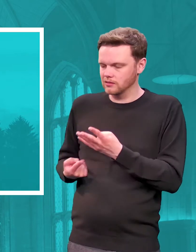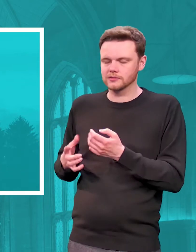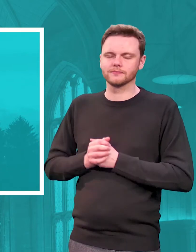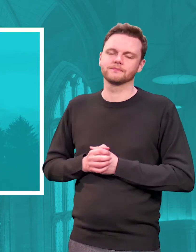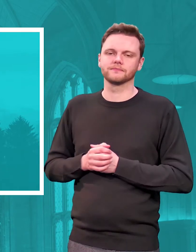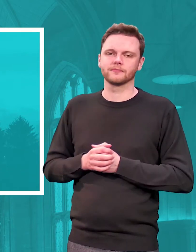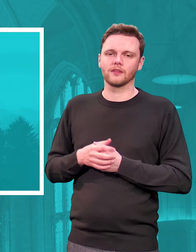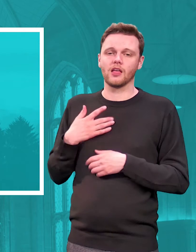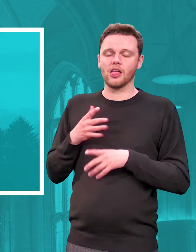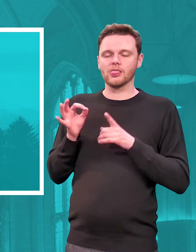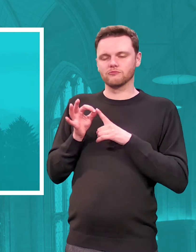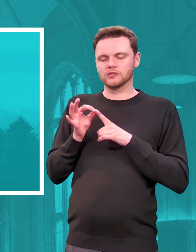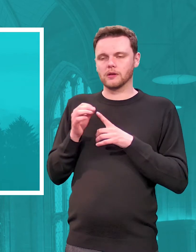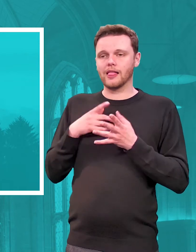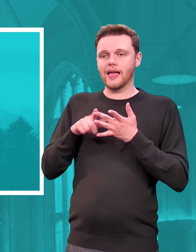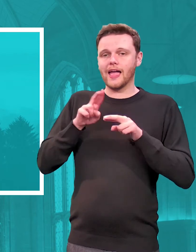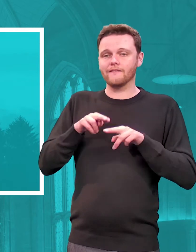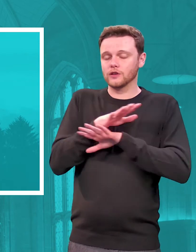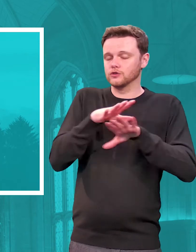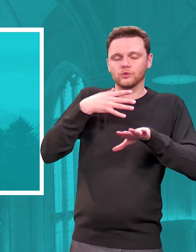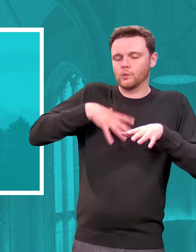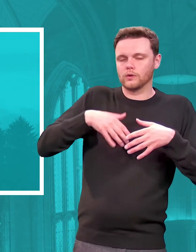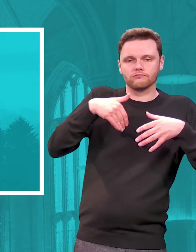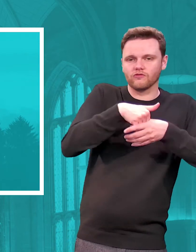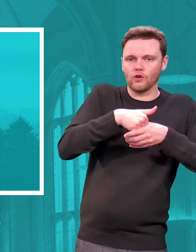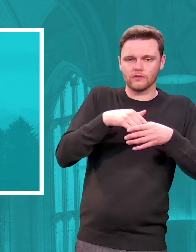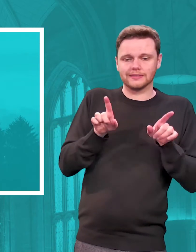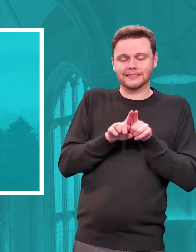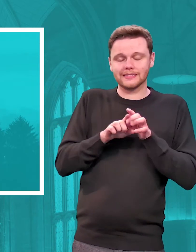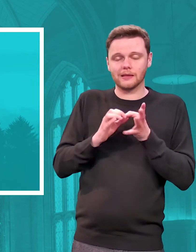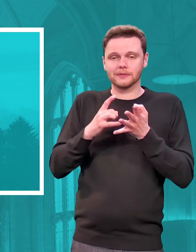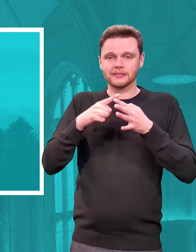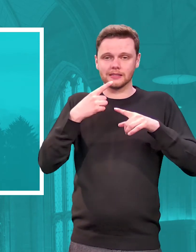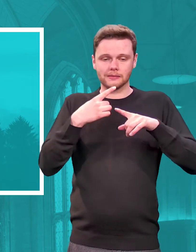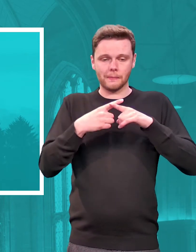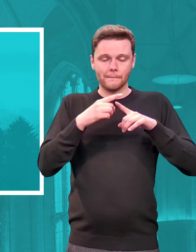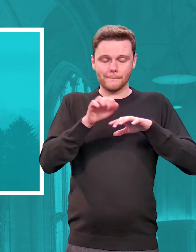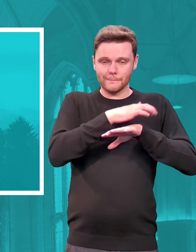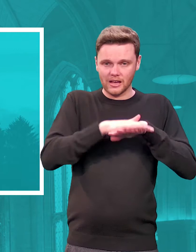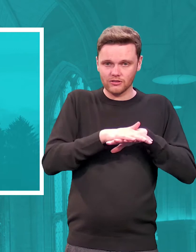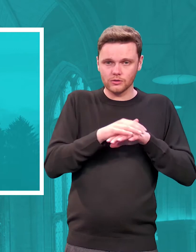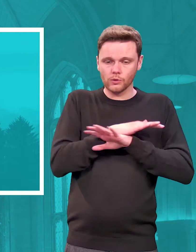who does not wish to be involved in the celebration of same sex marriage shall be required to do so,